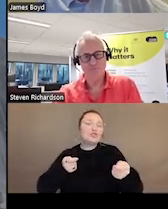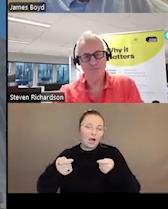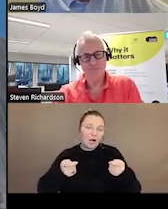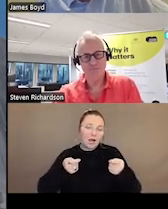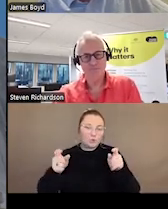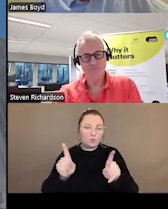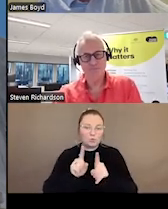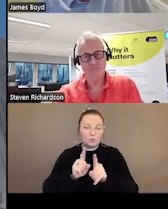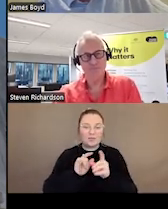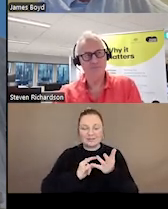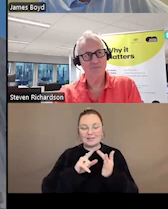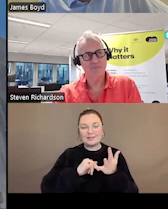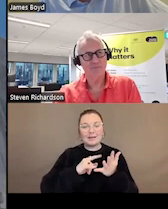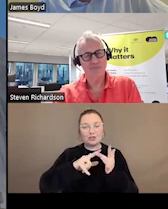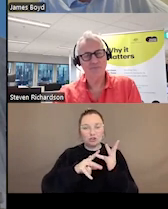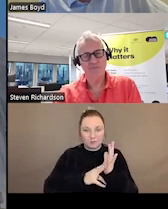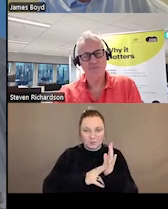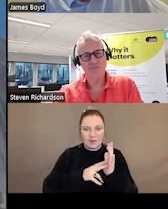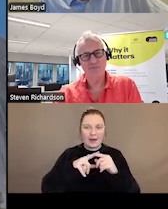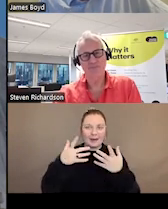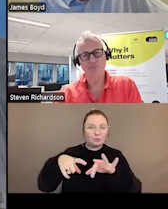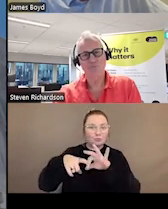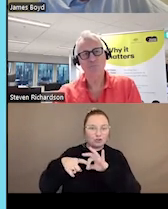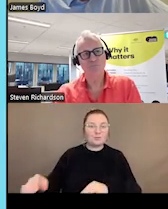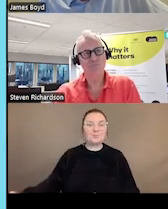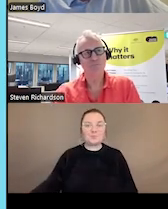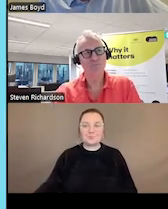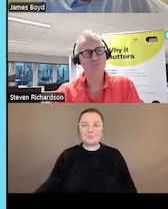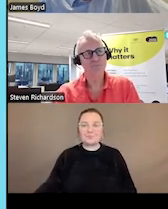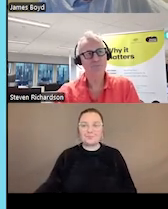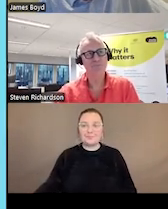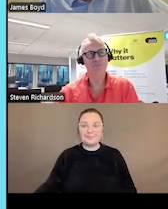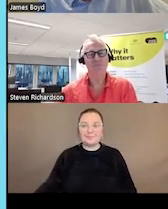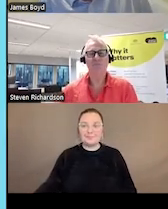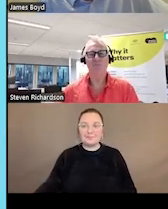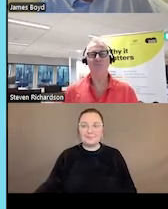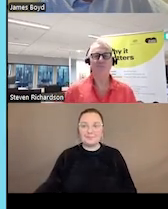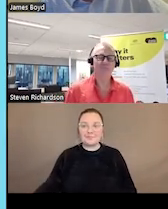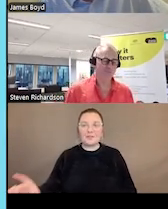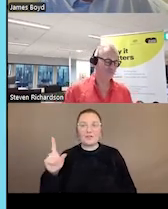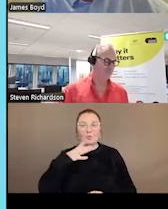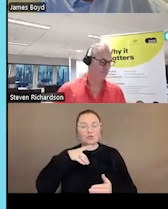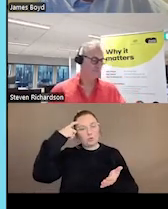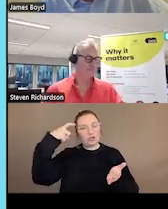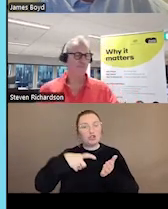the session and questions. I would like to first acknowledge the Traditional Owners of the land on